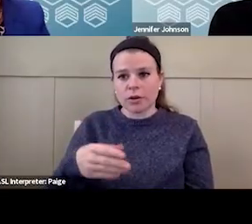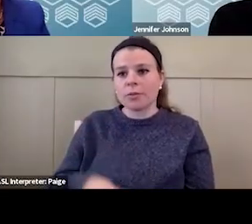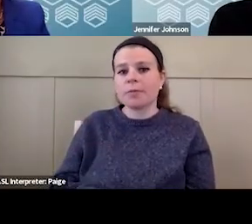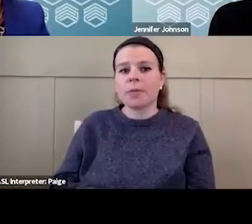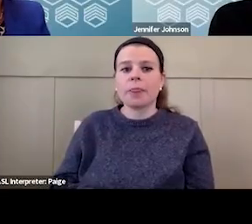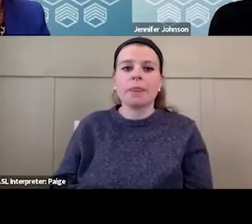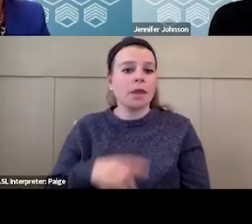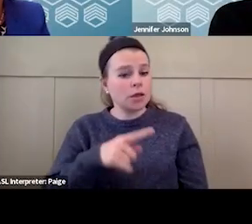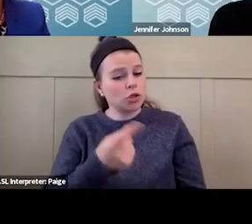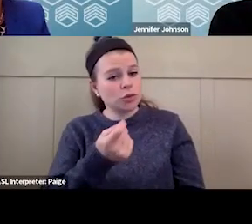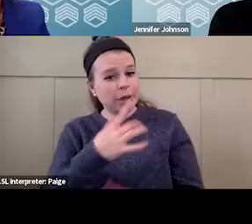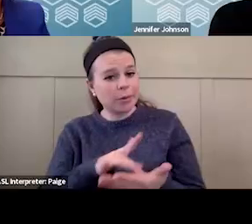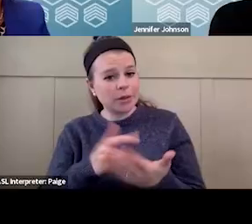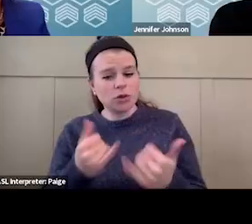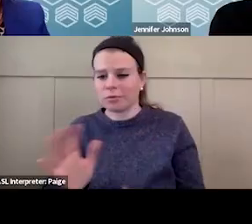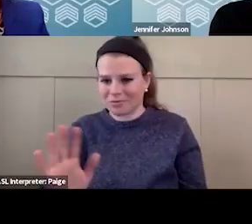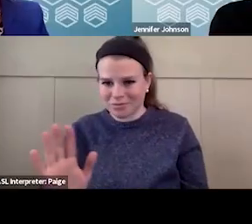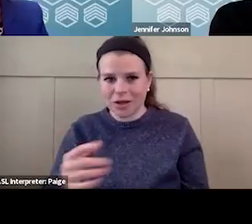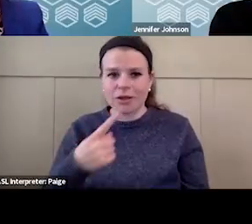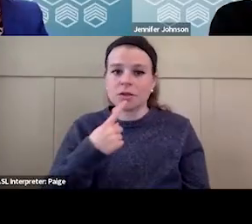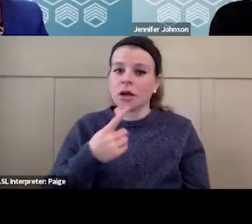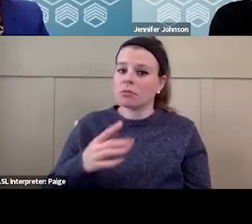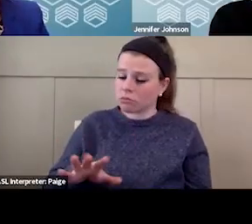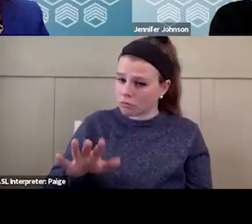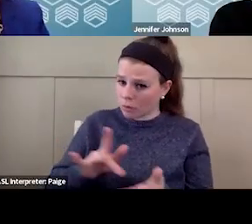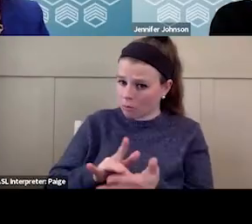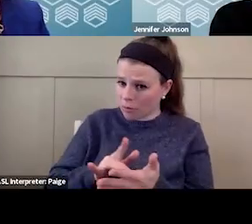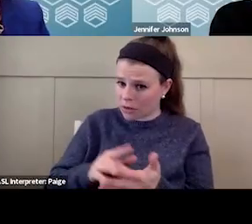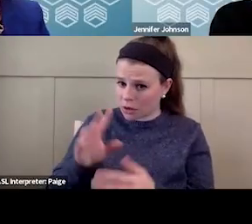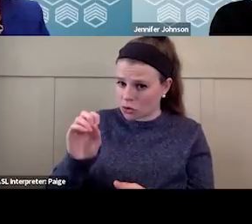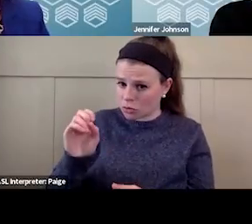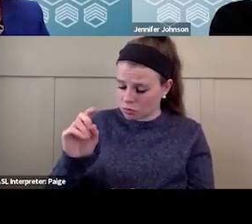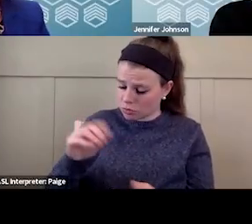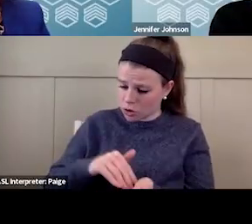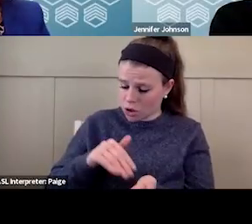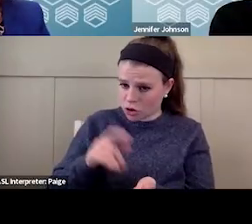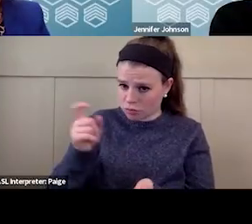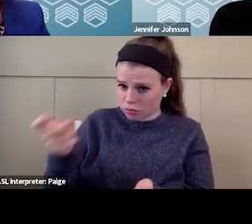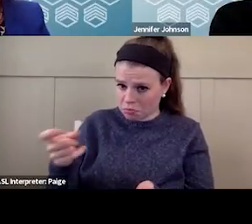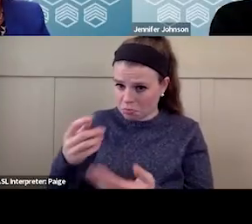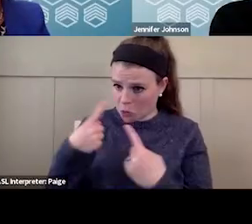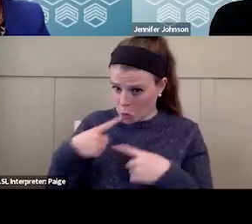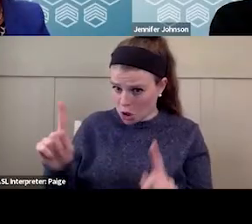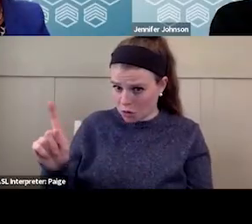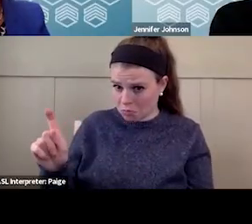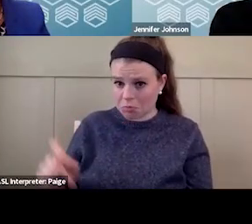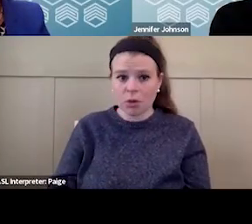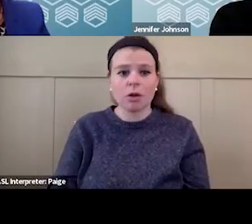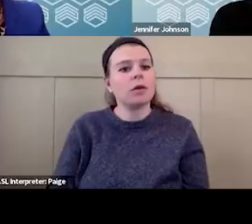You would say, "Are the meds your doctor prescribed working well for you?" Um, "You didn't follow the contract, you're going to jail, we're done